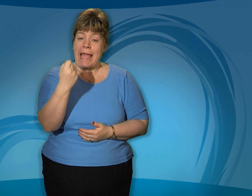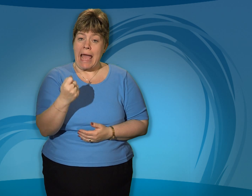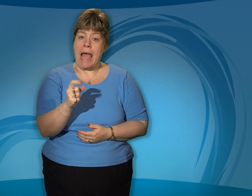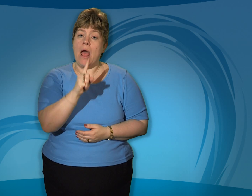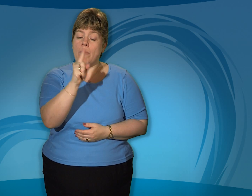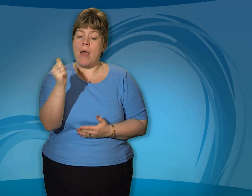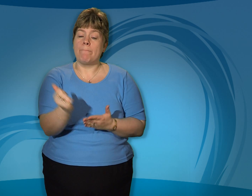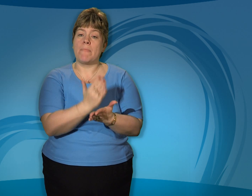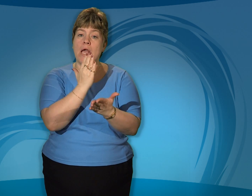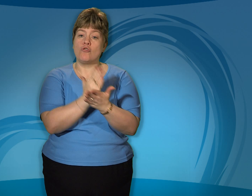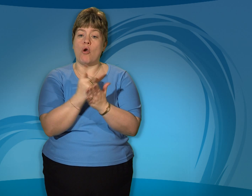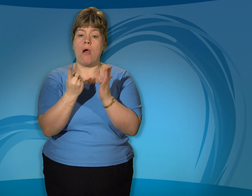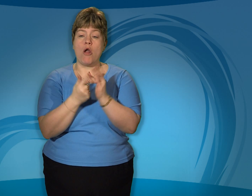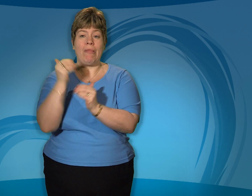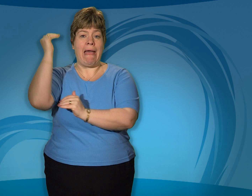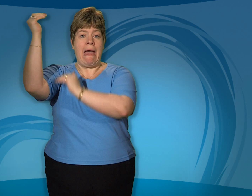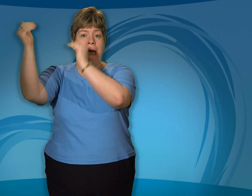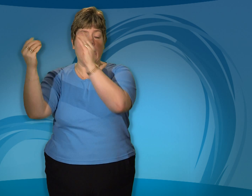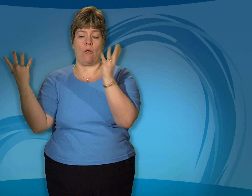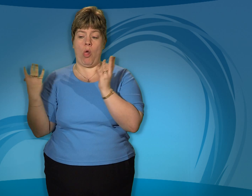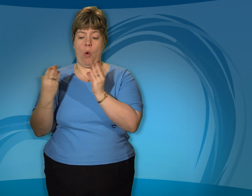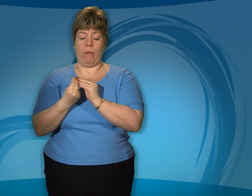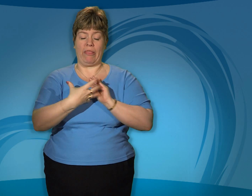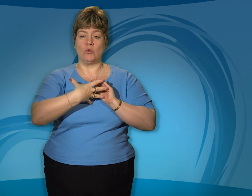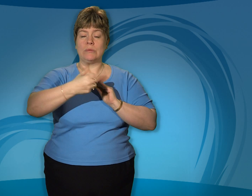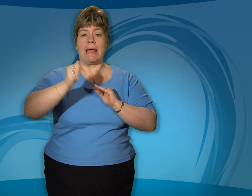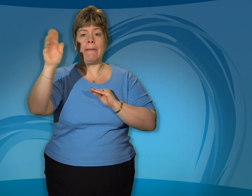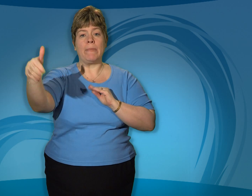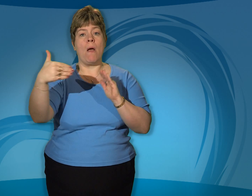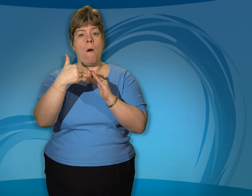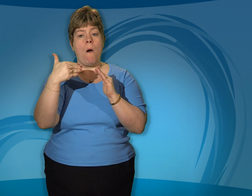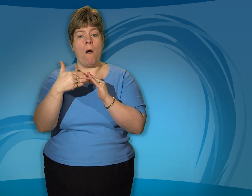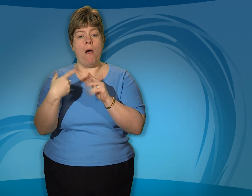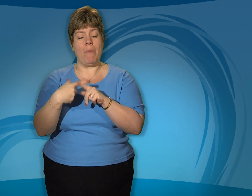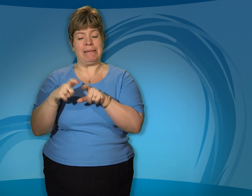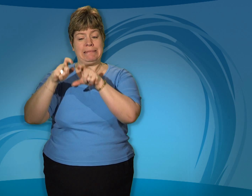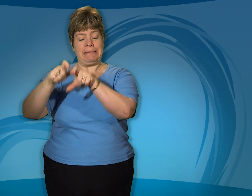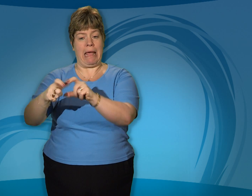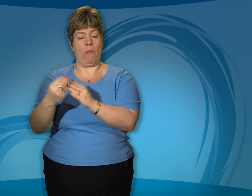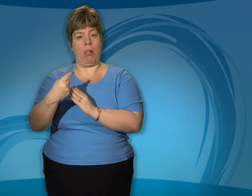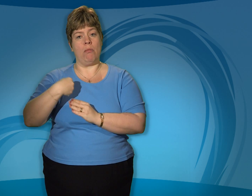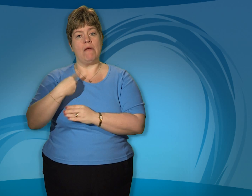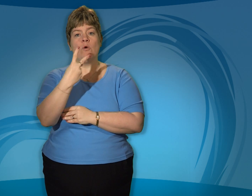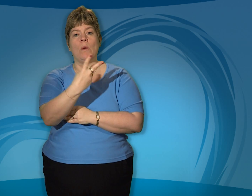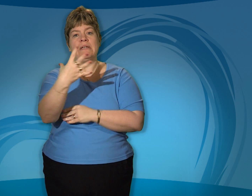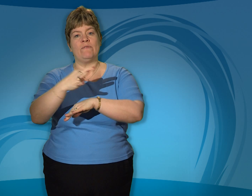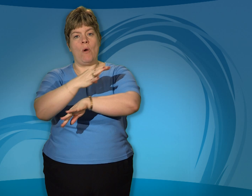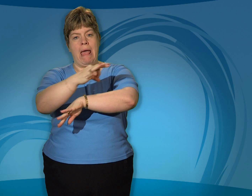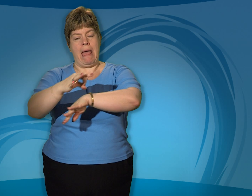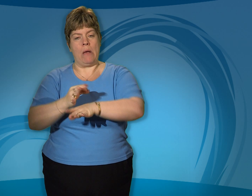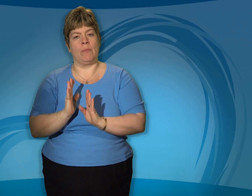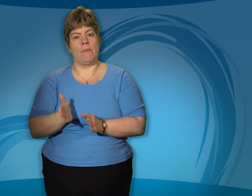Yes, but you must have someone to collect you from the unit and stay with you for 24 hours.